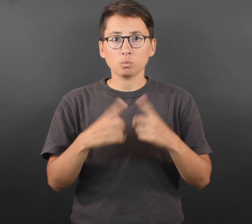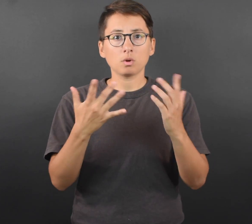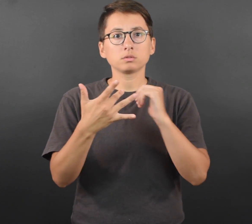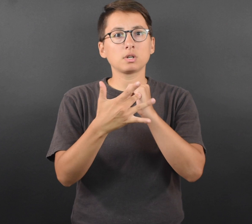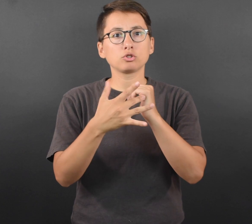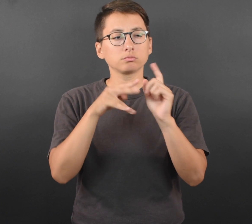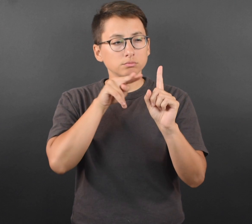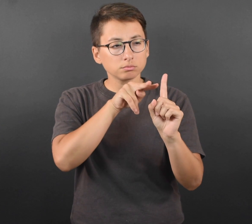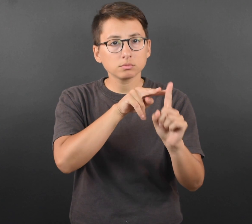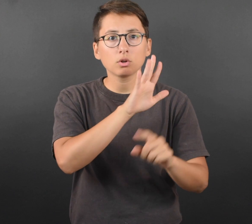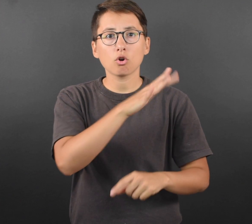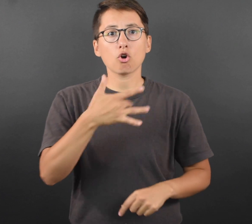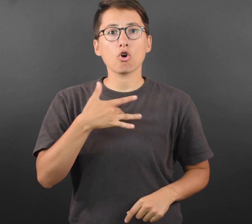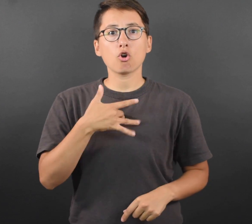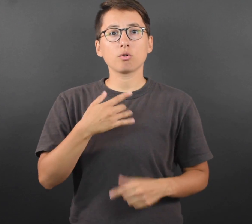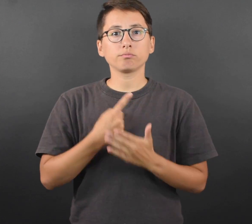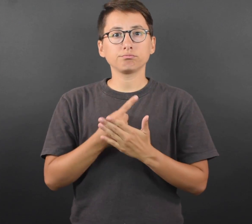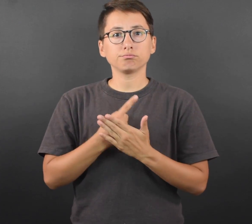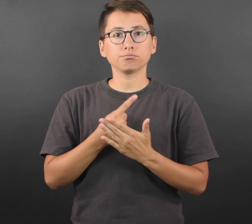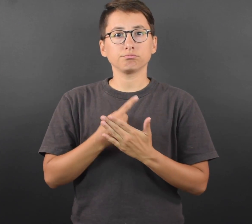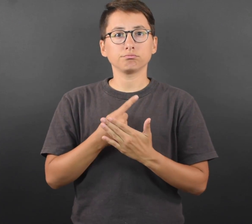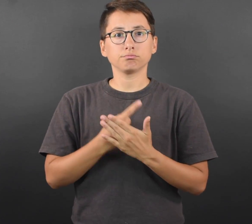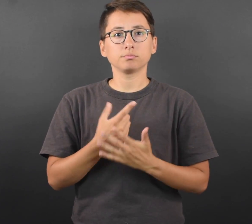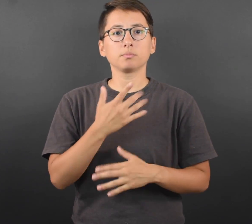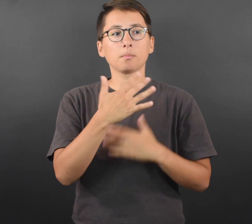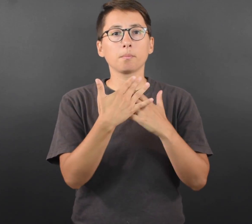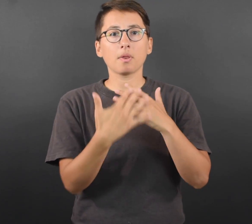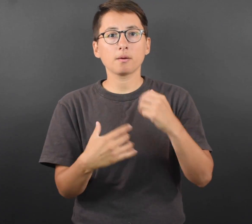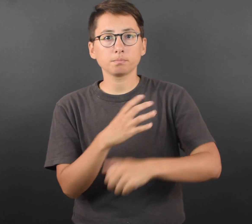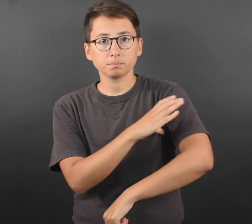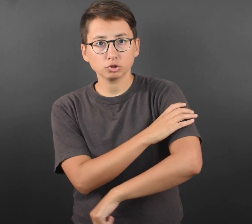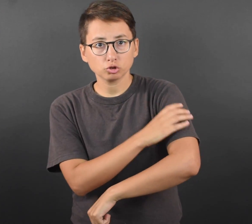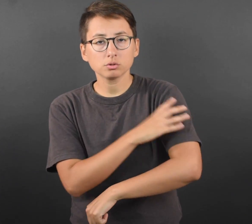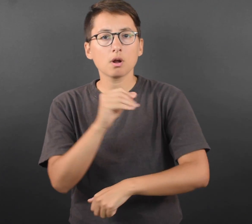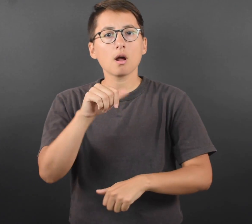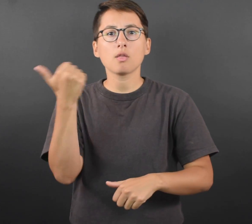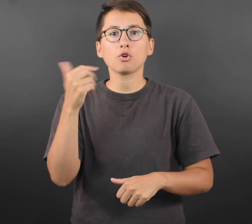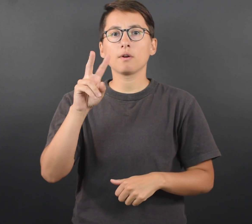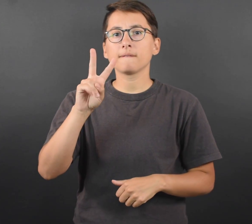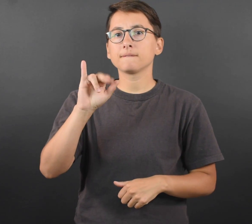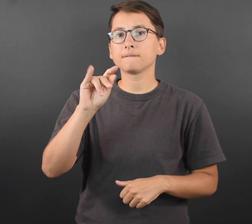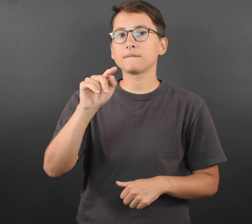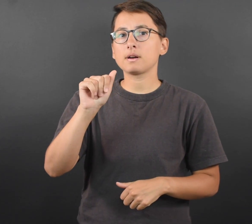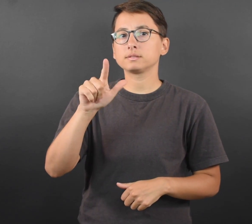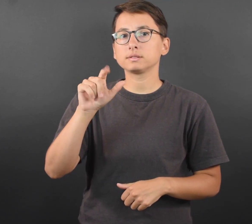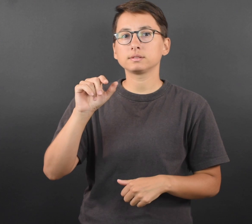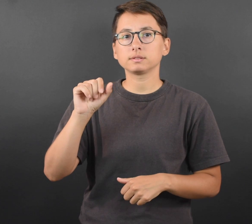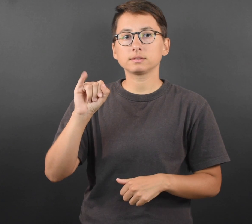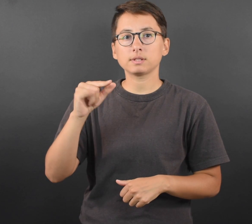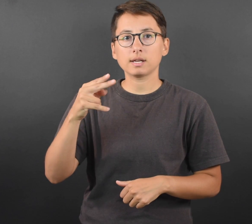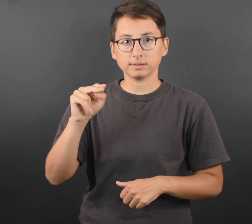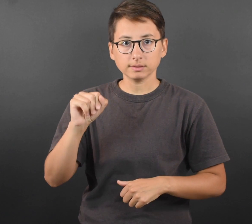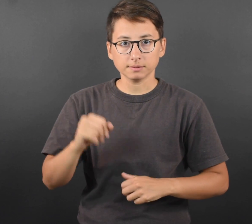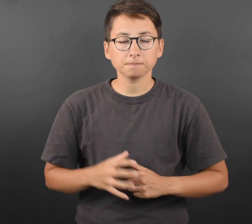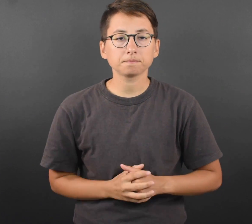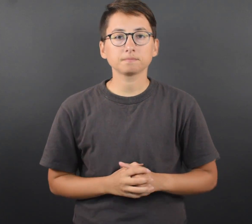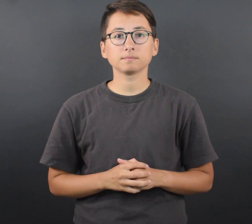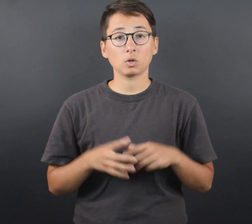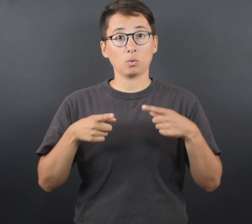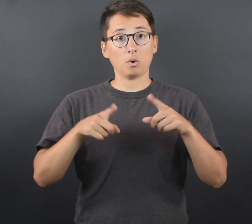blood pressure and other vital signs, Rieffer starts off slowly.